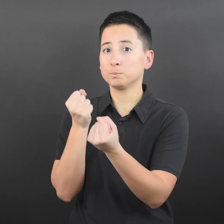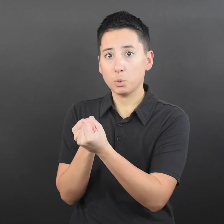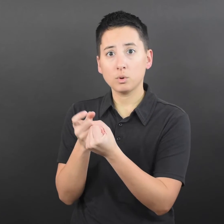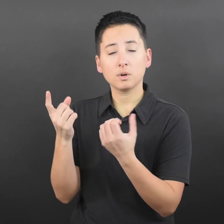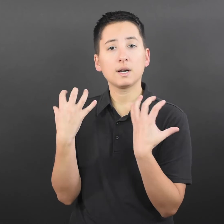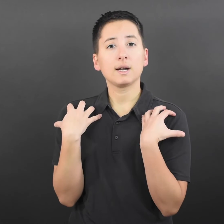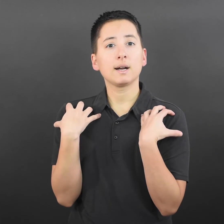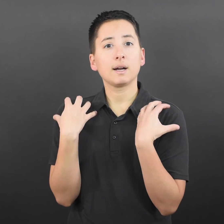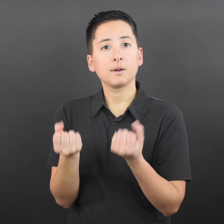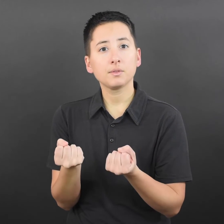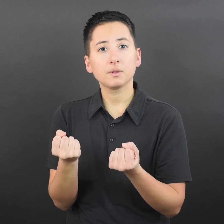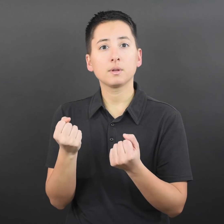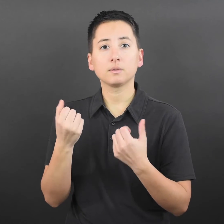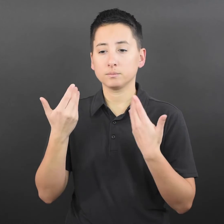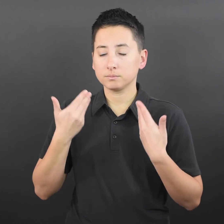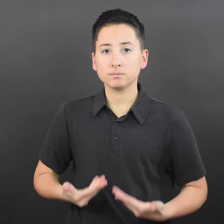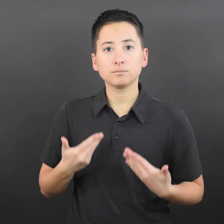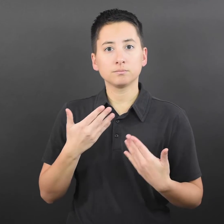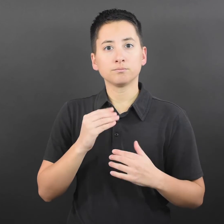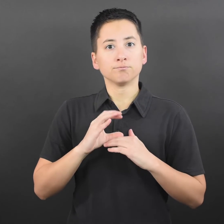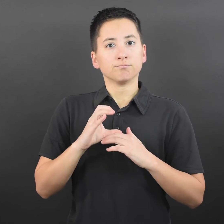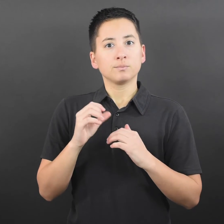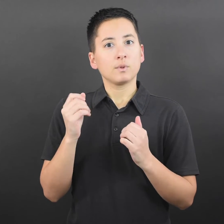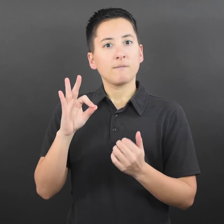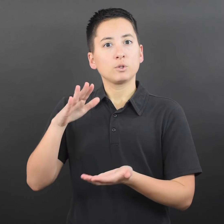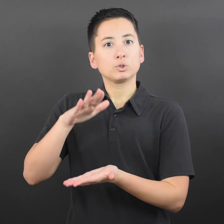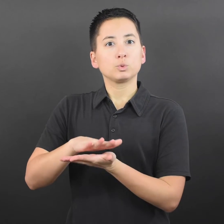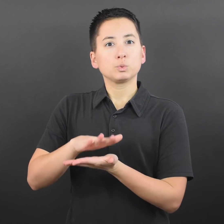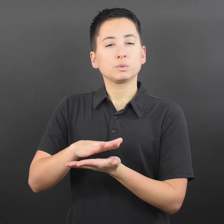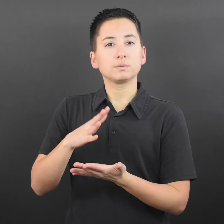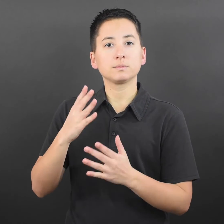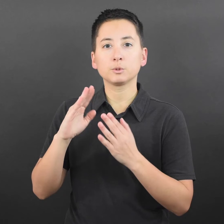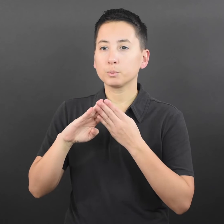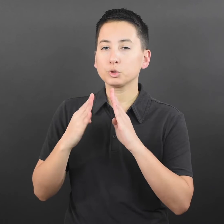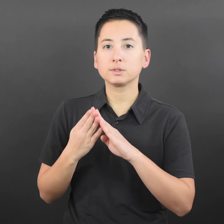of your school community. We know it can be challenging to implement these measures.